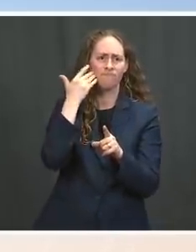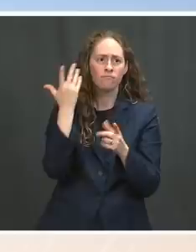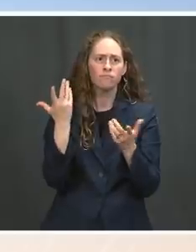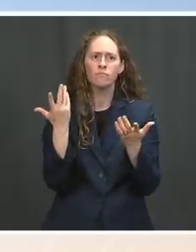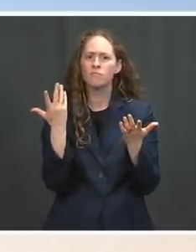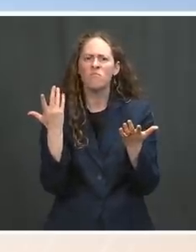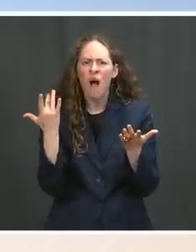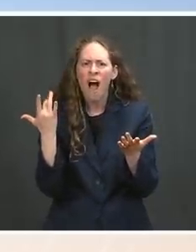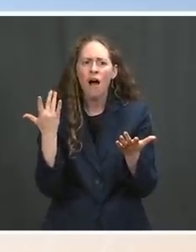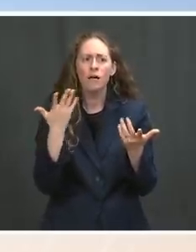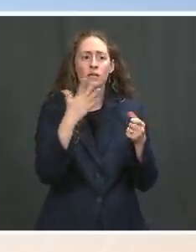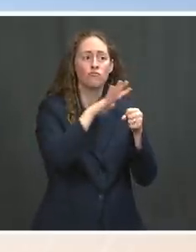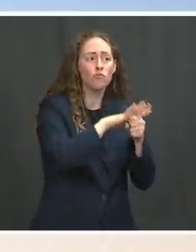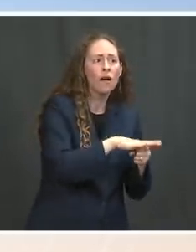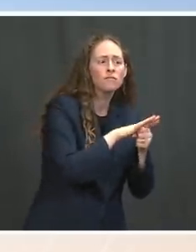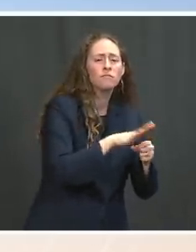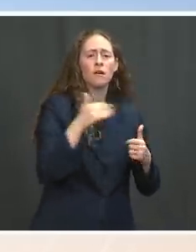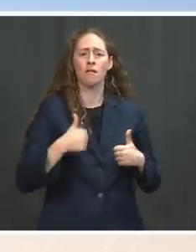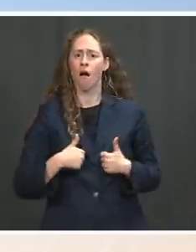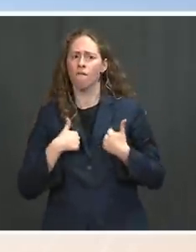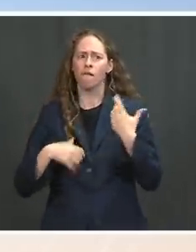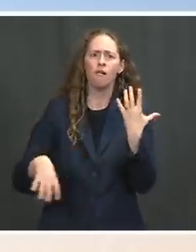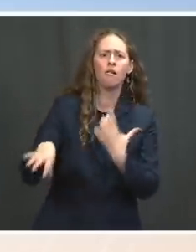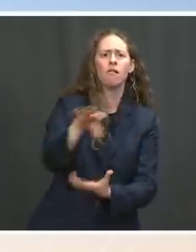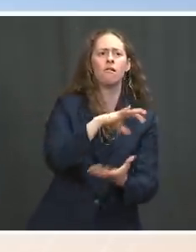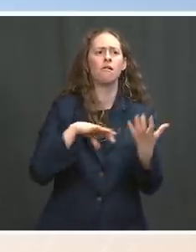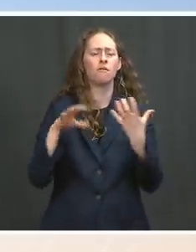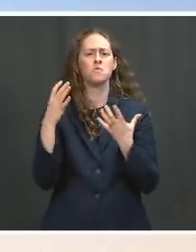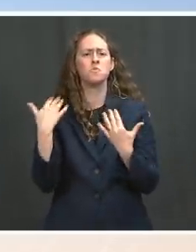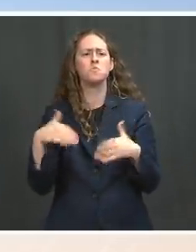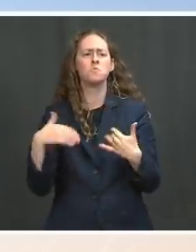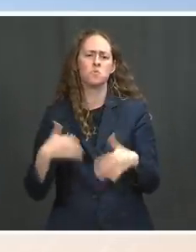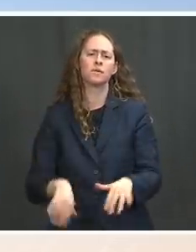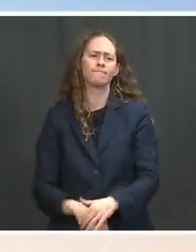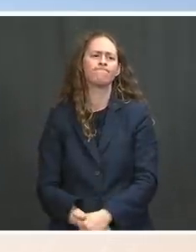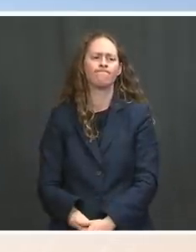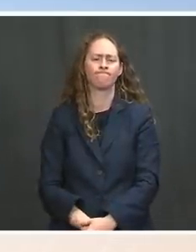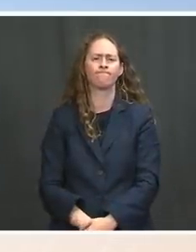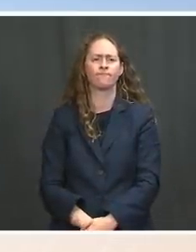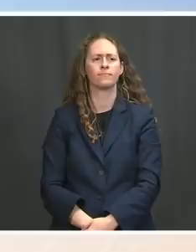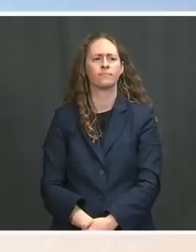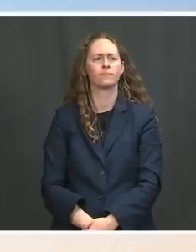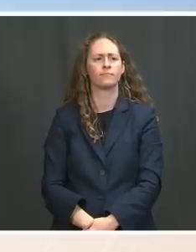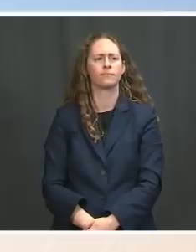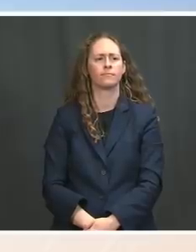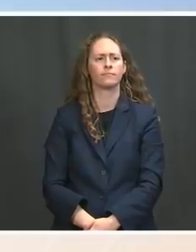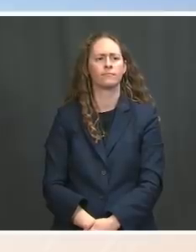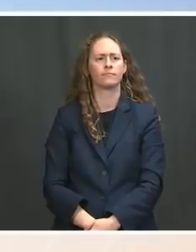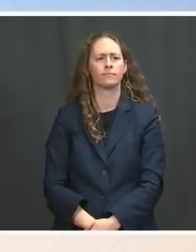Our response underscores the importance of President Biden's all-of-government directive, which asked federal agencies